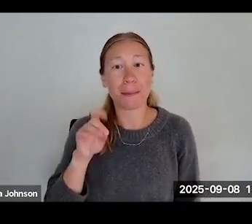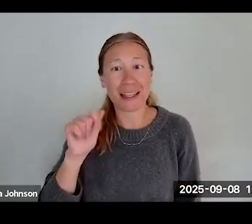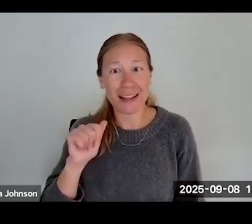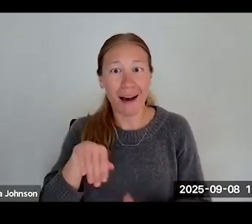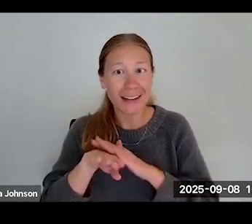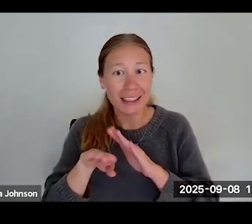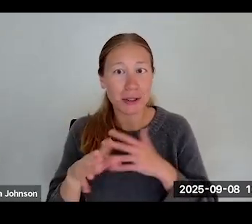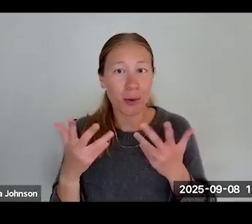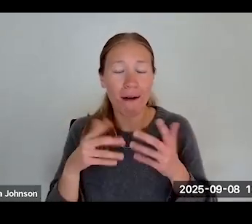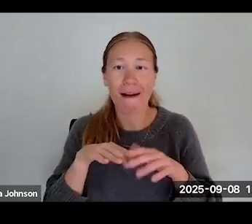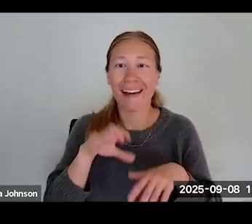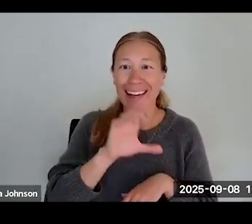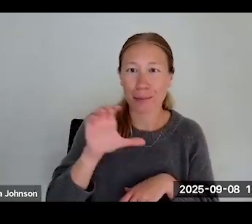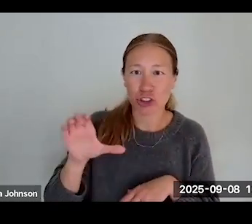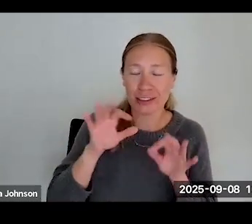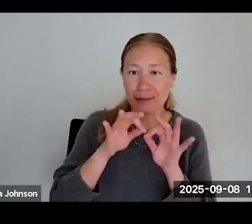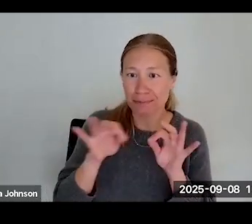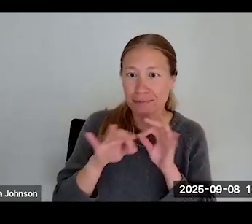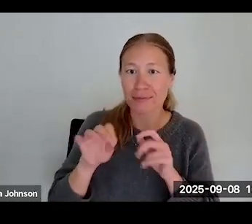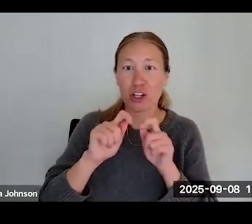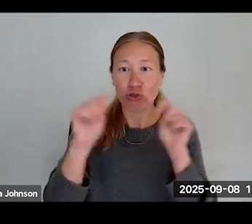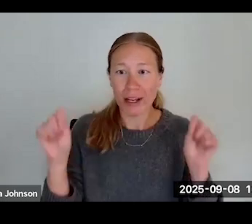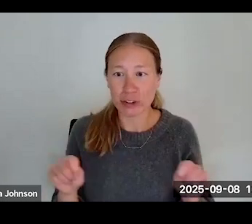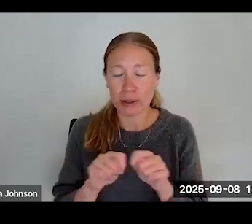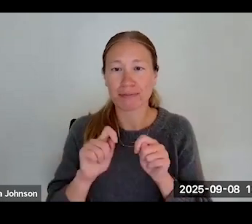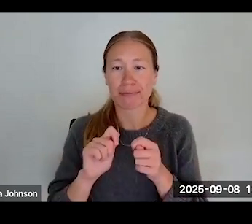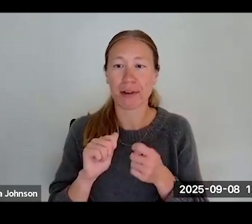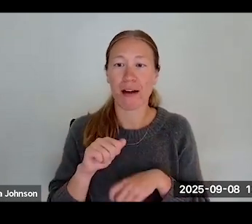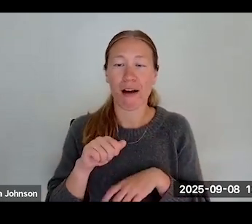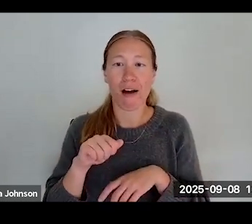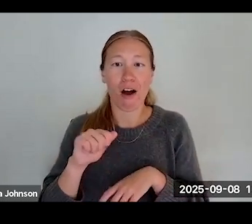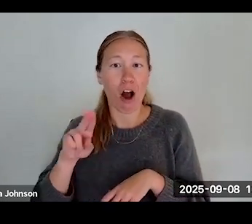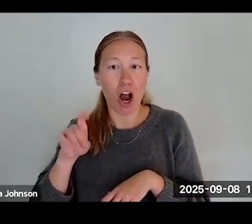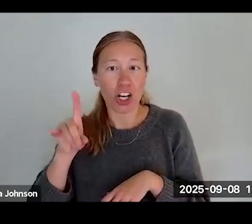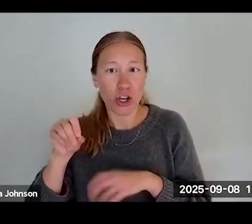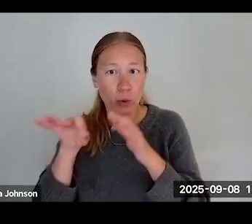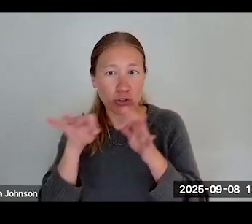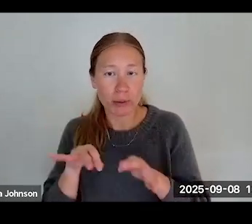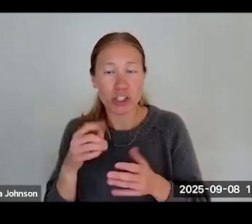transcripts, audio description, and sometimes sign language interpretation.